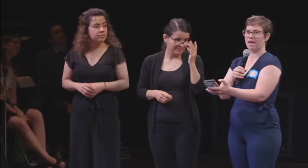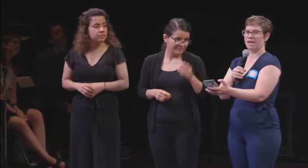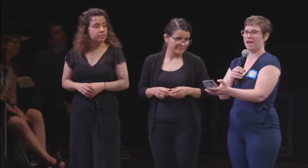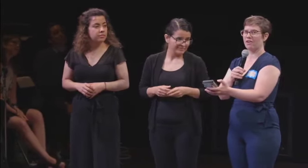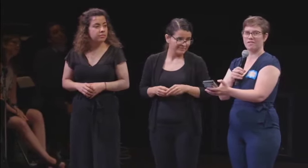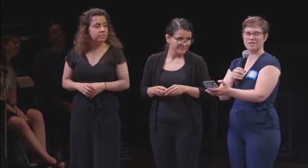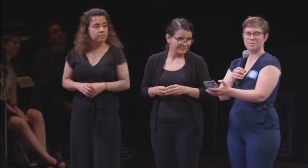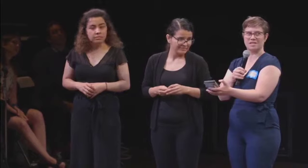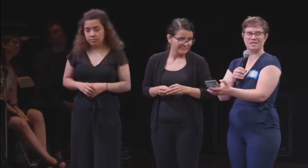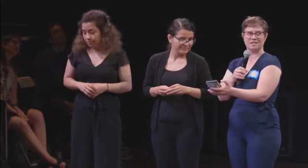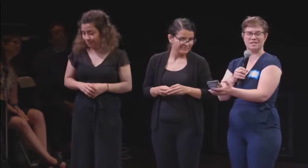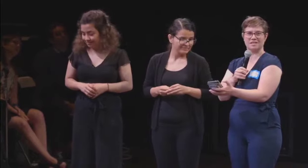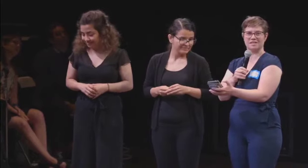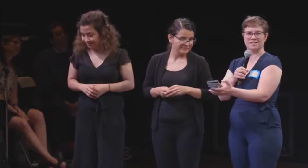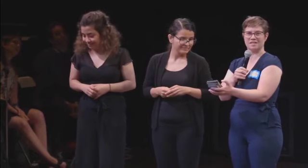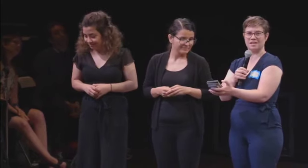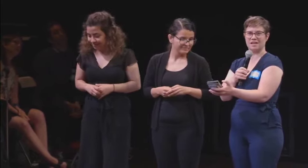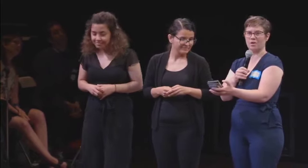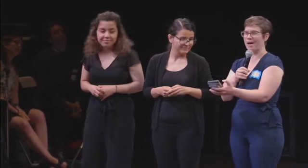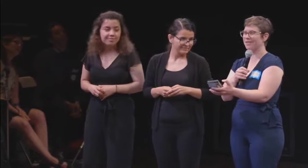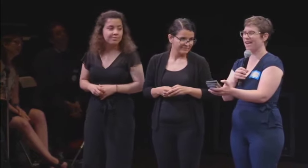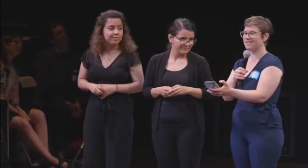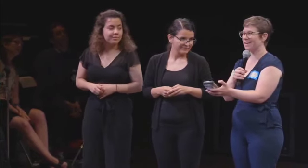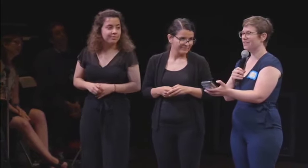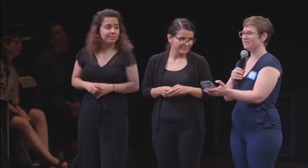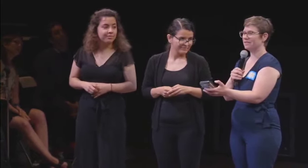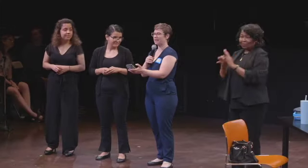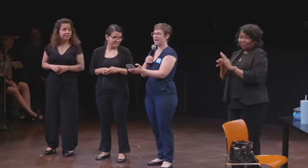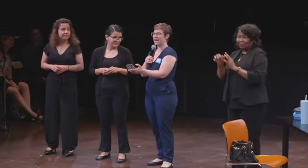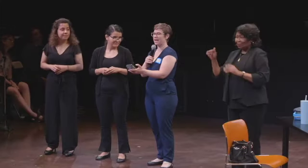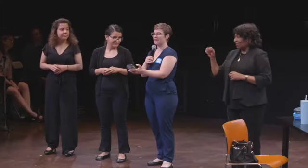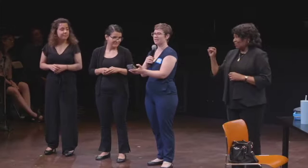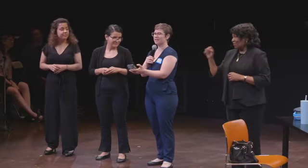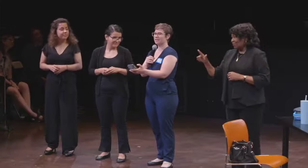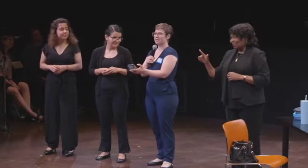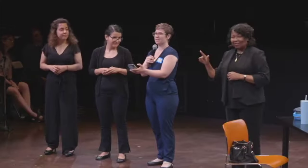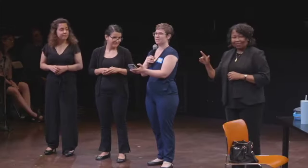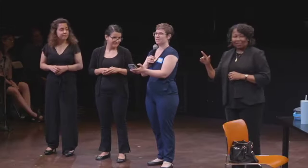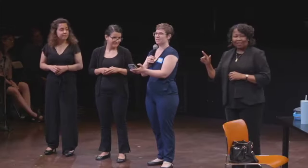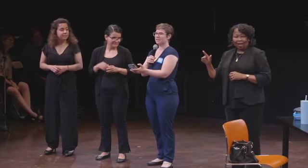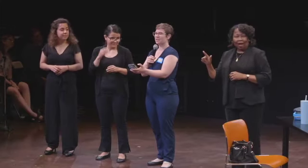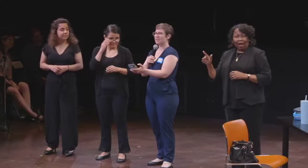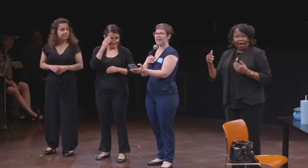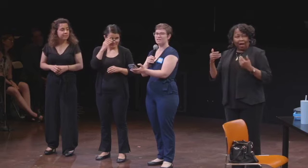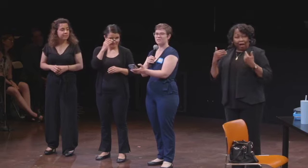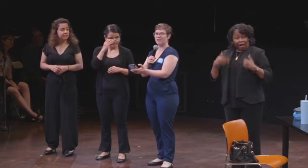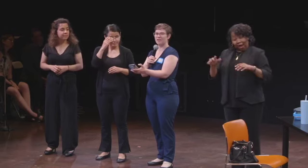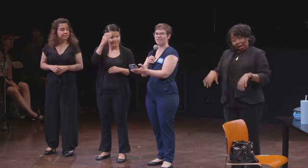My area of expertise is around ASL. I took a class for fun